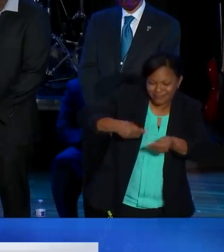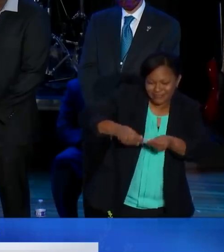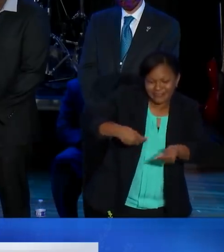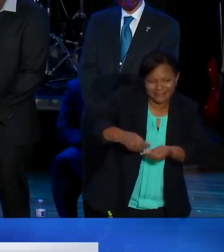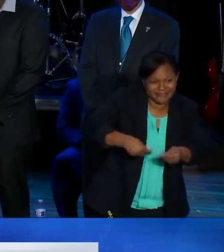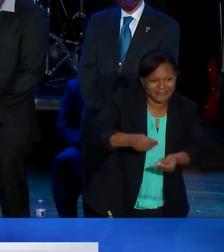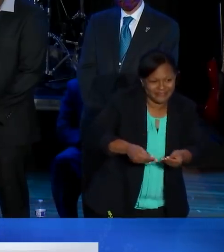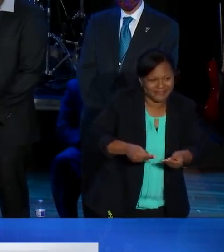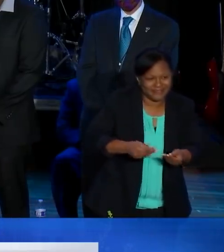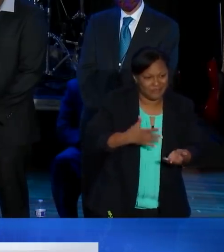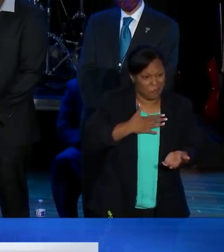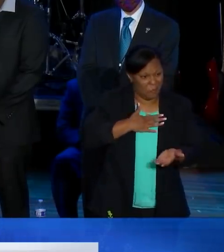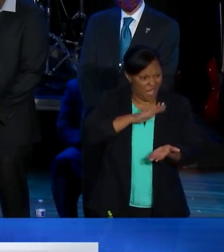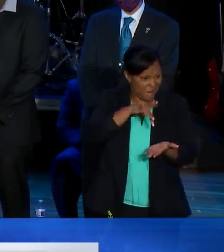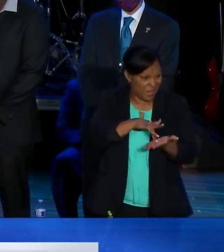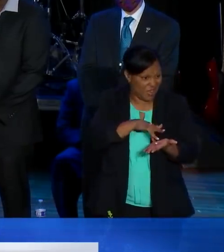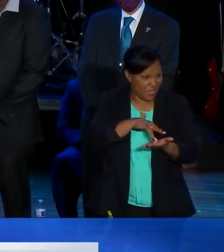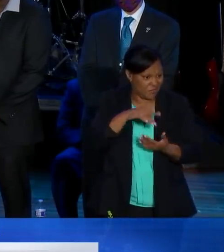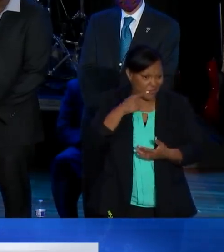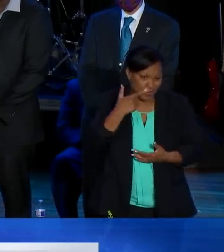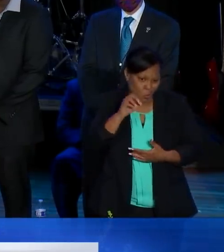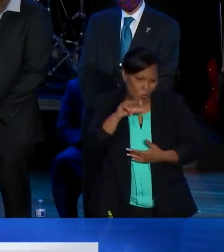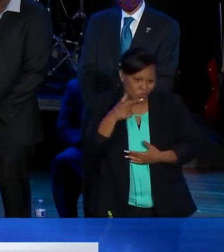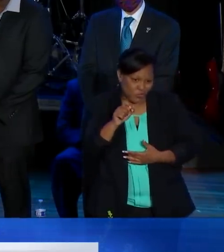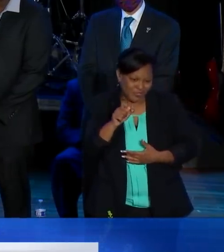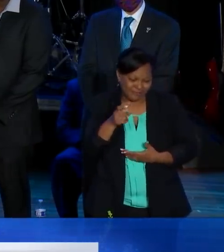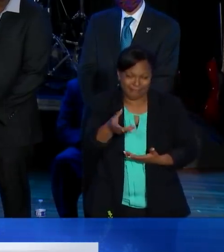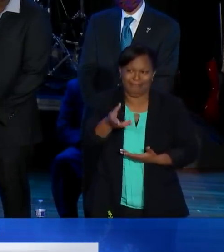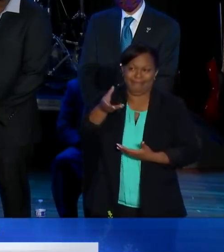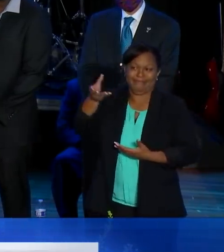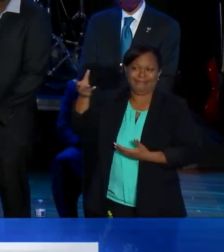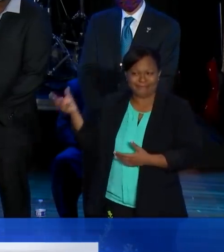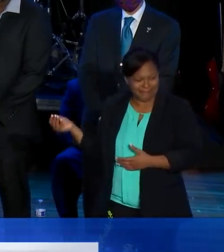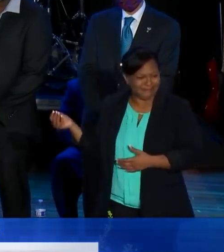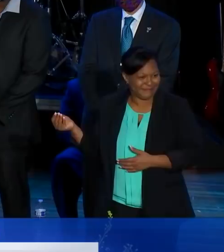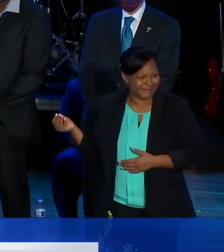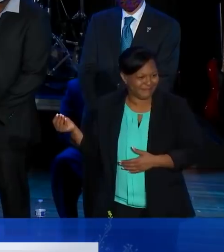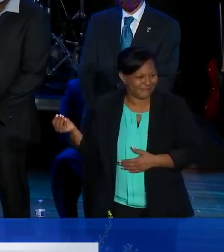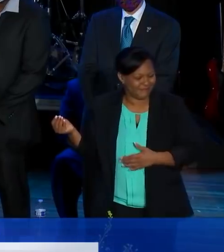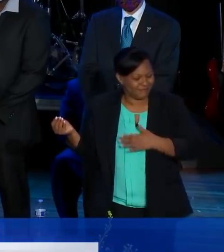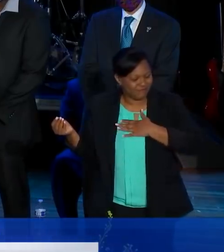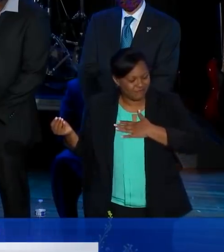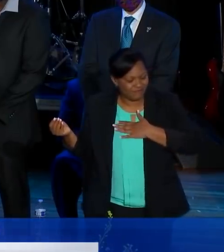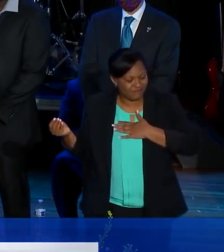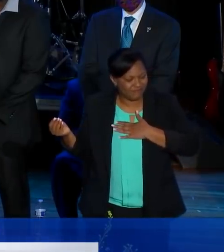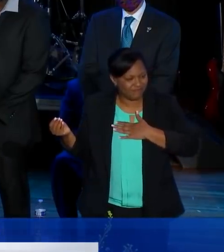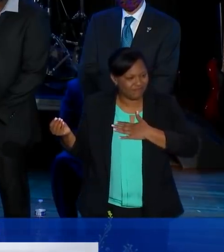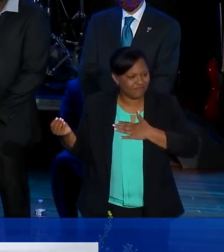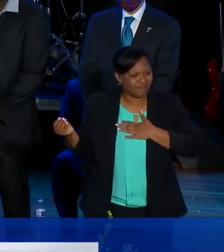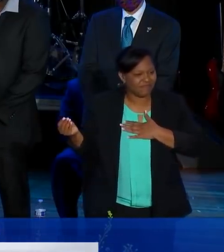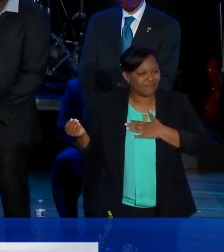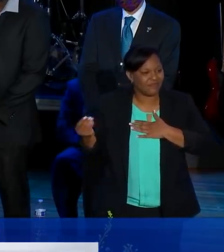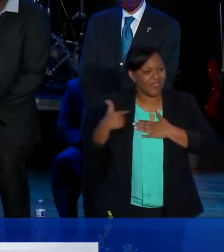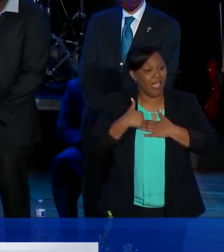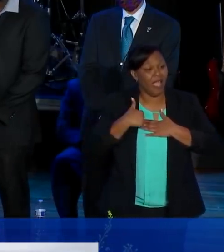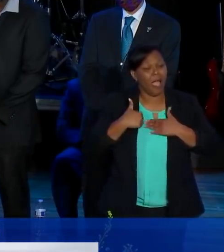MIDDLE NAME FOR SOME REASON. OUR MOTHER WANTED TO NAME US AFTER THE SIBLINGS, COINCIDENTLY I ENDED UP WITH